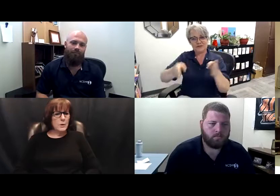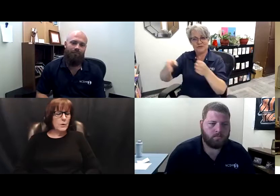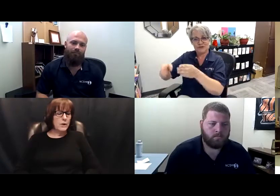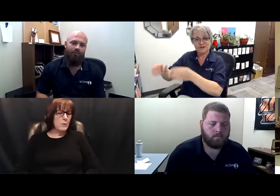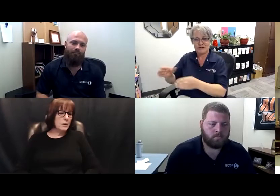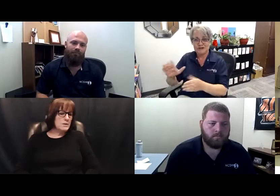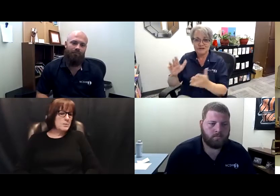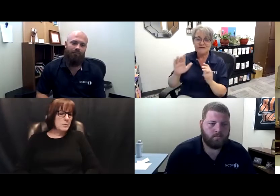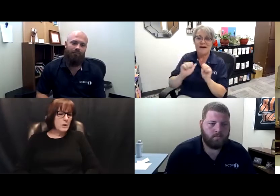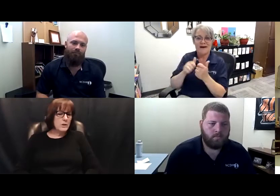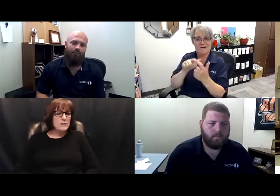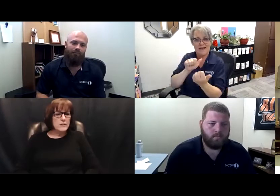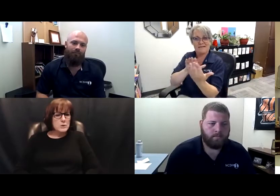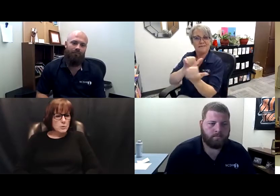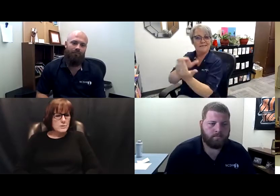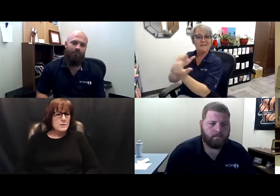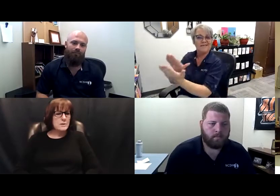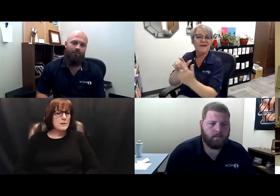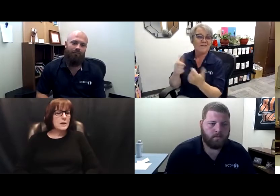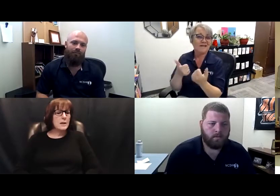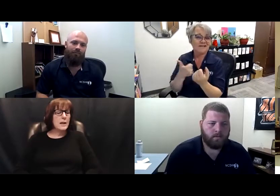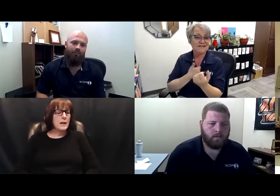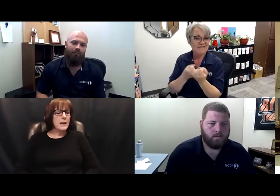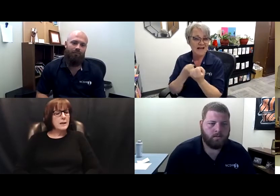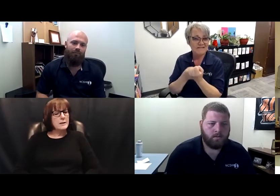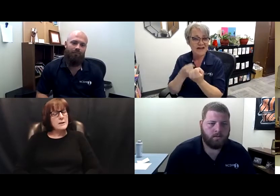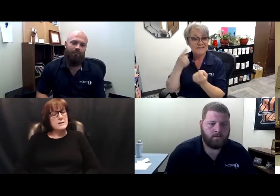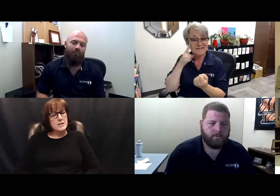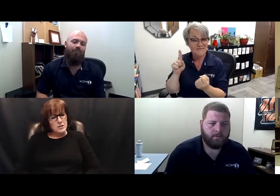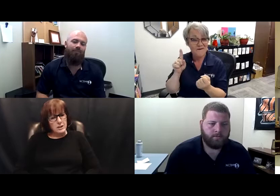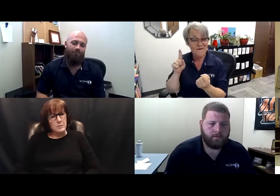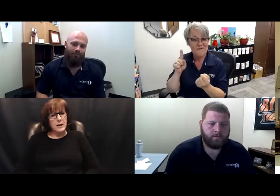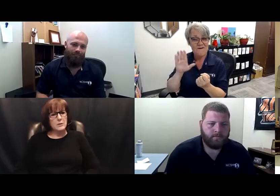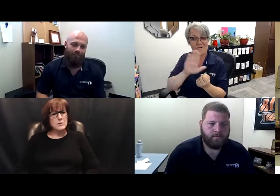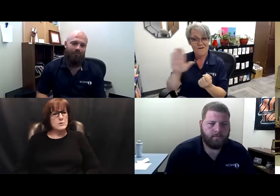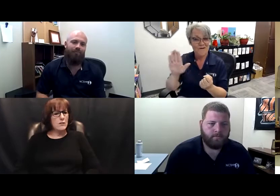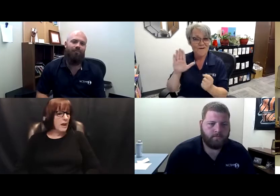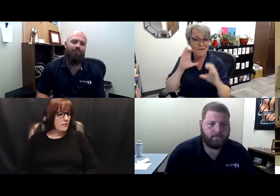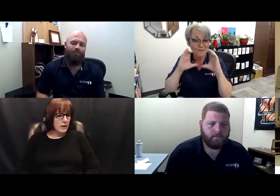we want to promote individuals and teach them how to self-advocate